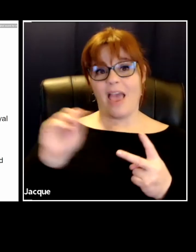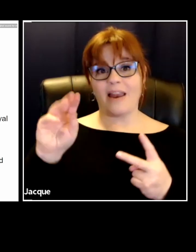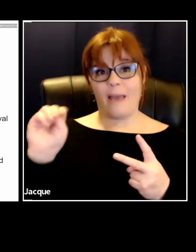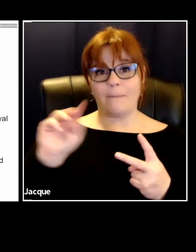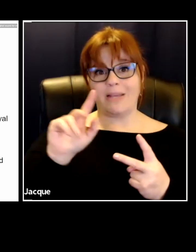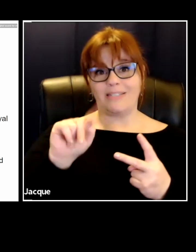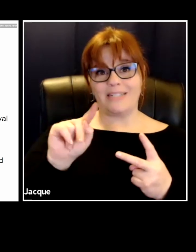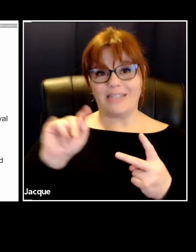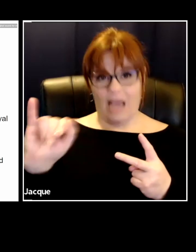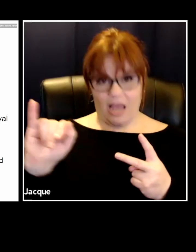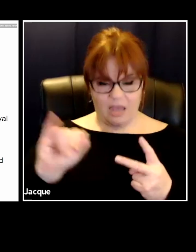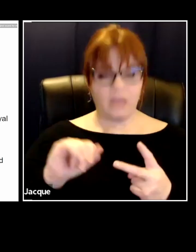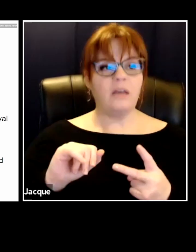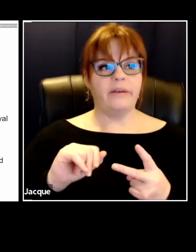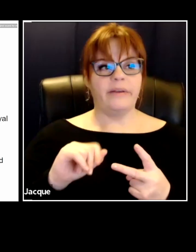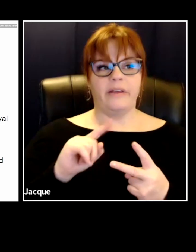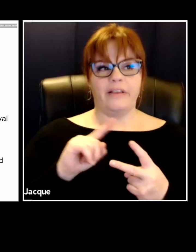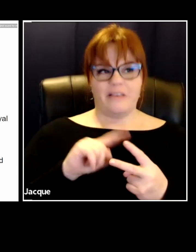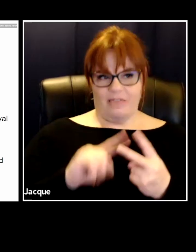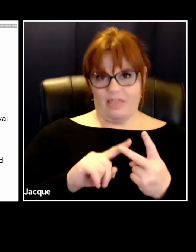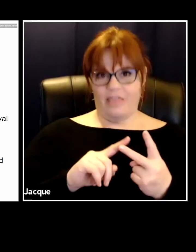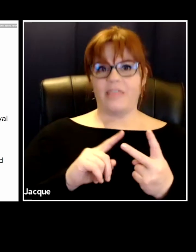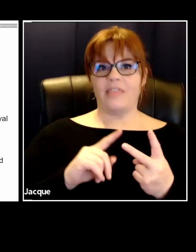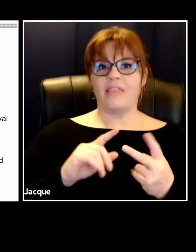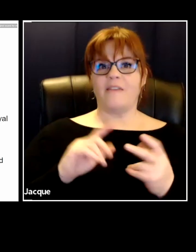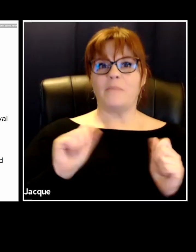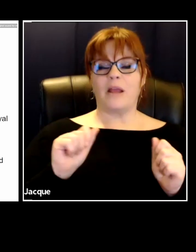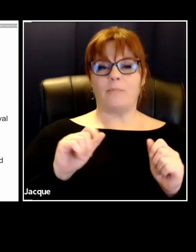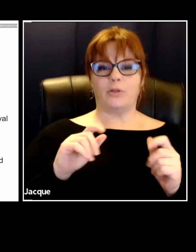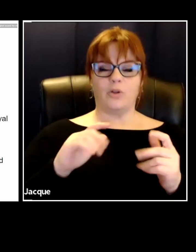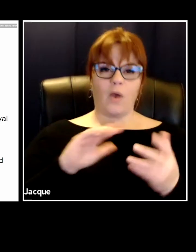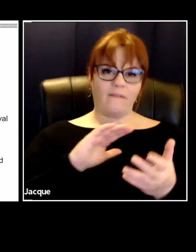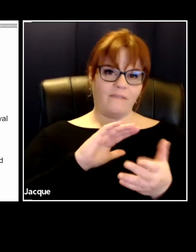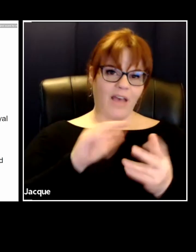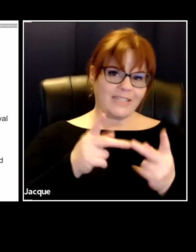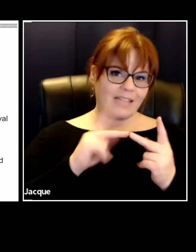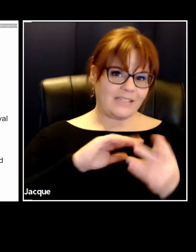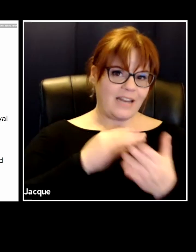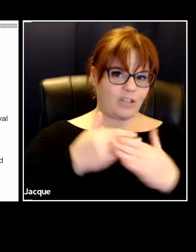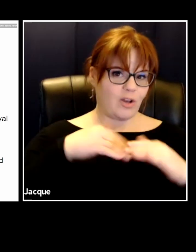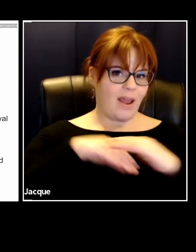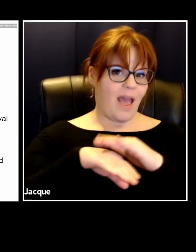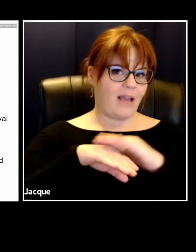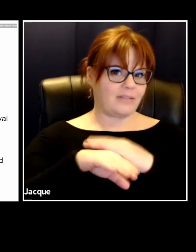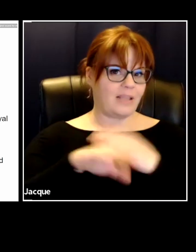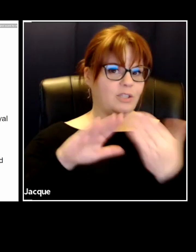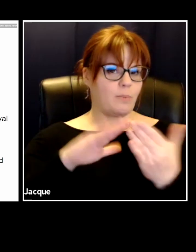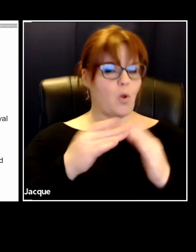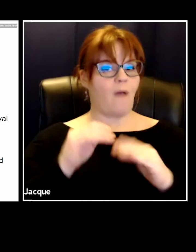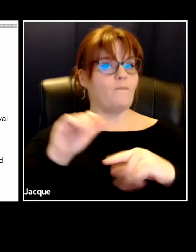they've helped convene a destination access community of practice. Um, so Kurt and Thomas